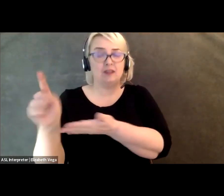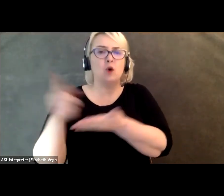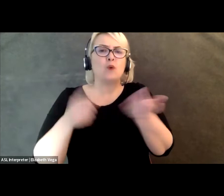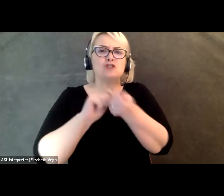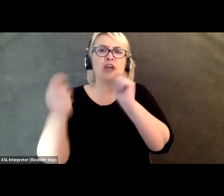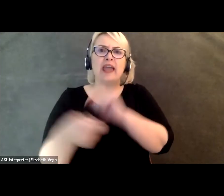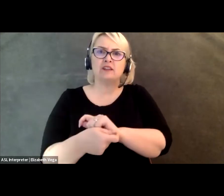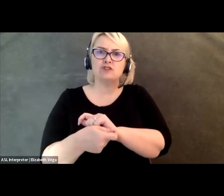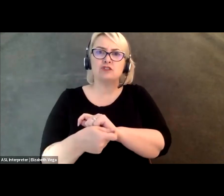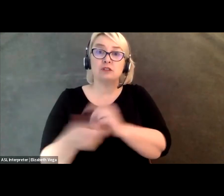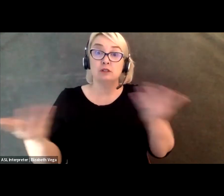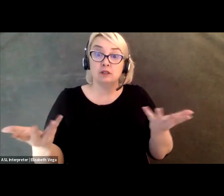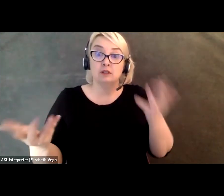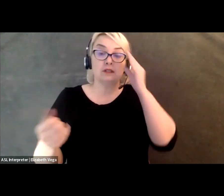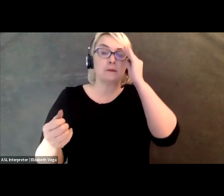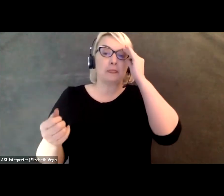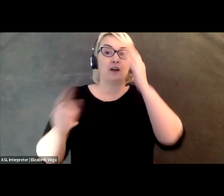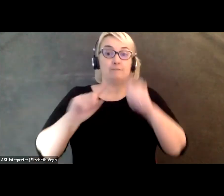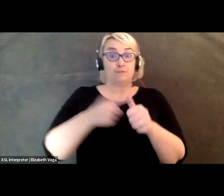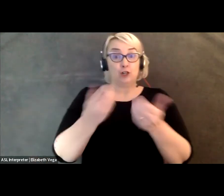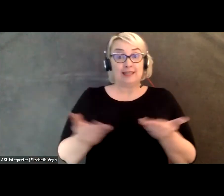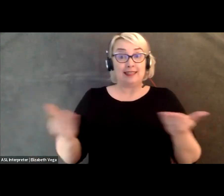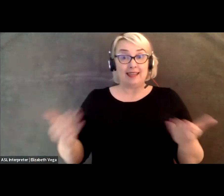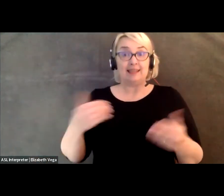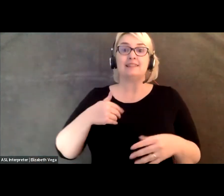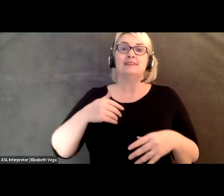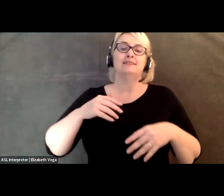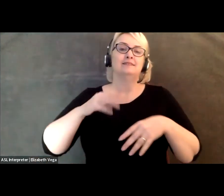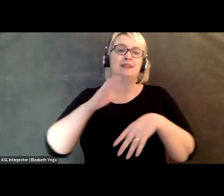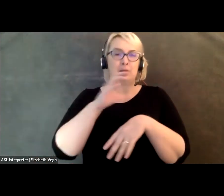The first thing that my was from offices to remote working.